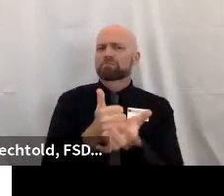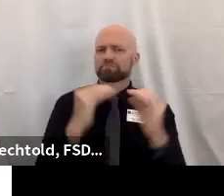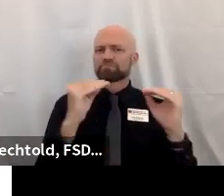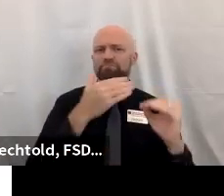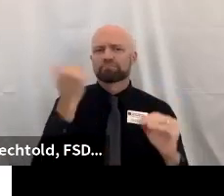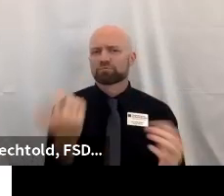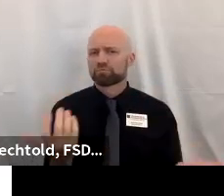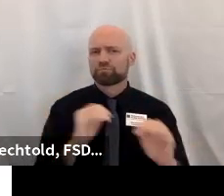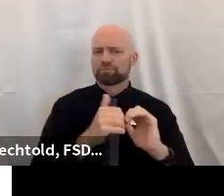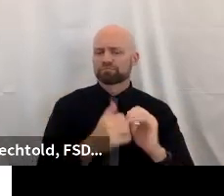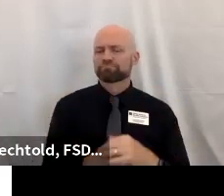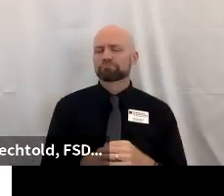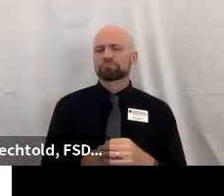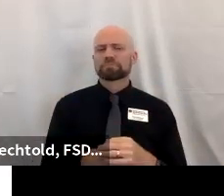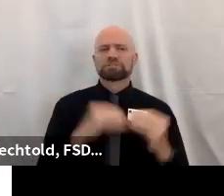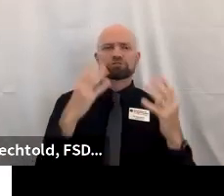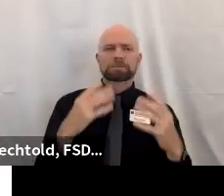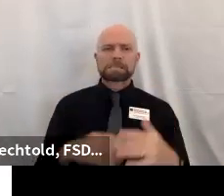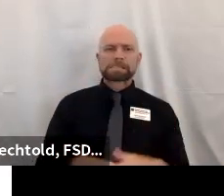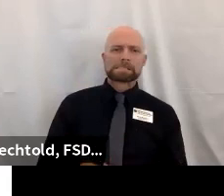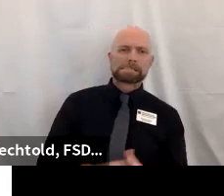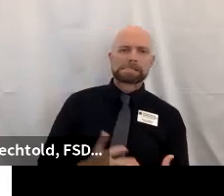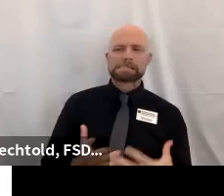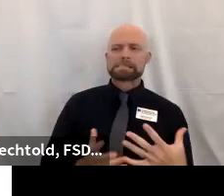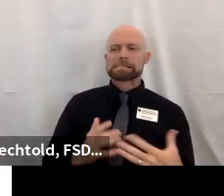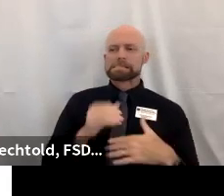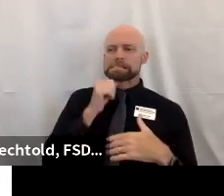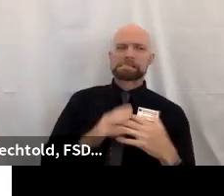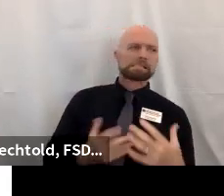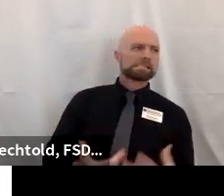how do you assess, use that information to better assess and help students improve?